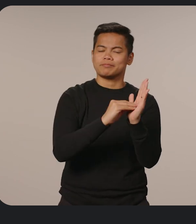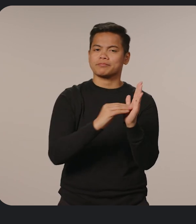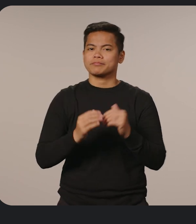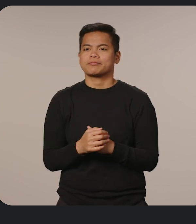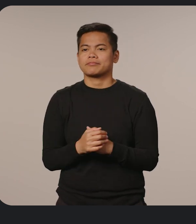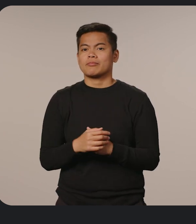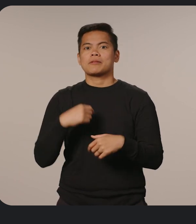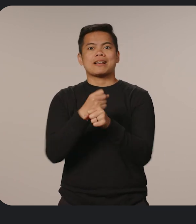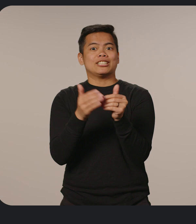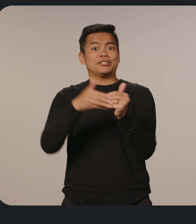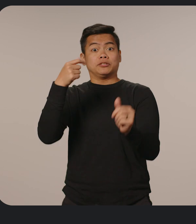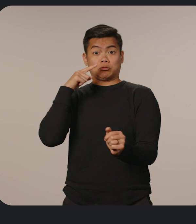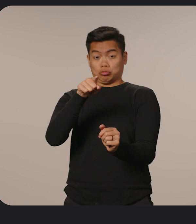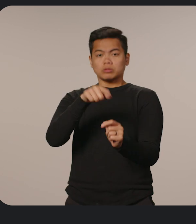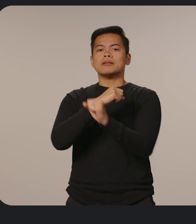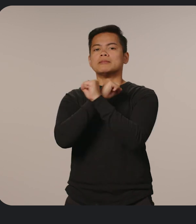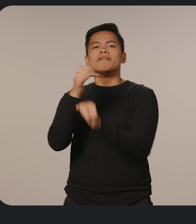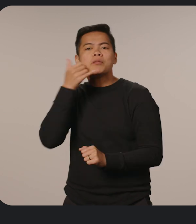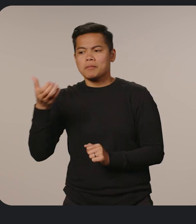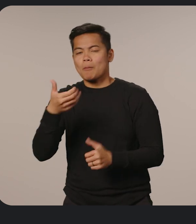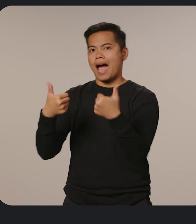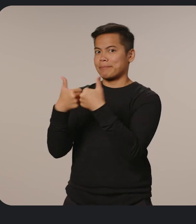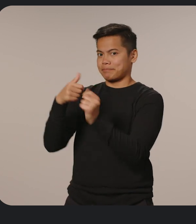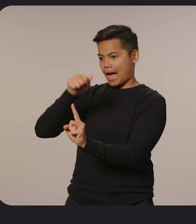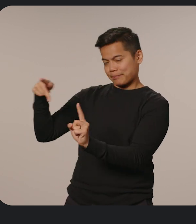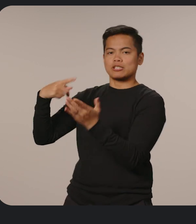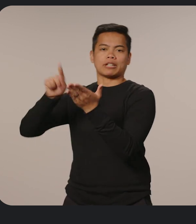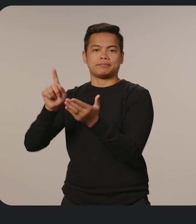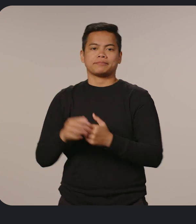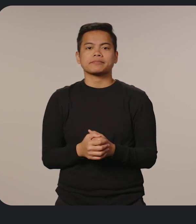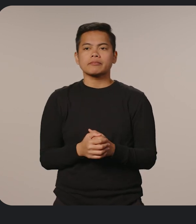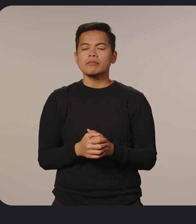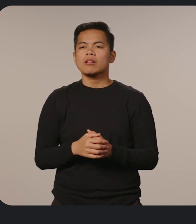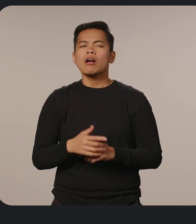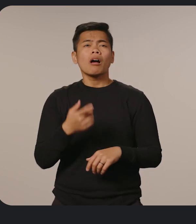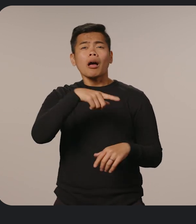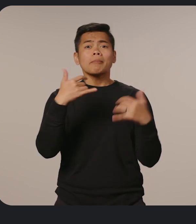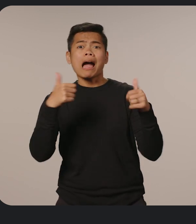we've also made it easier for you to protect your mobile games with app check